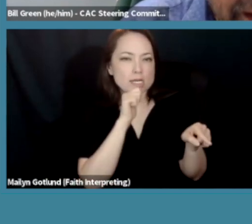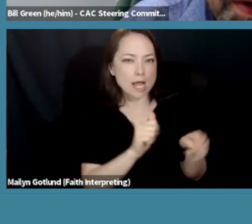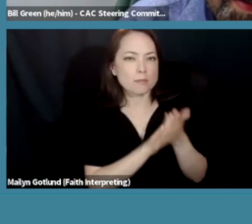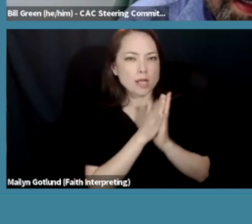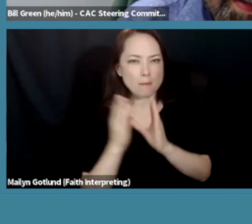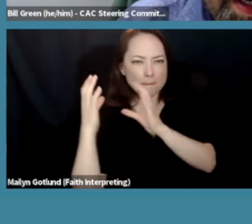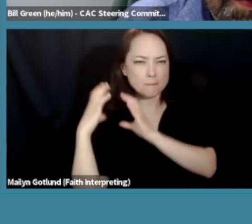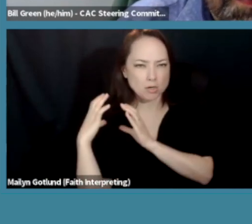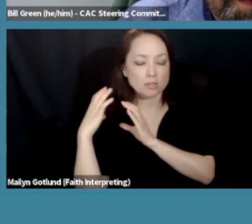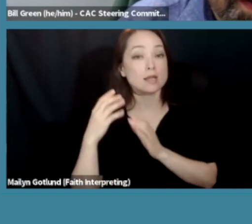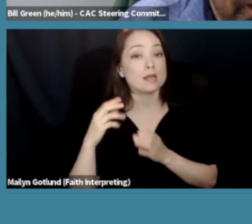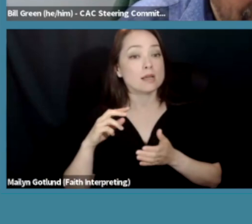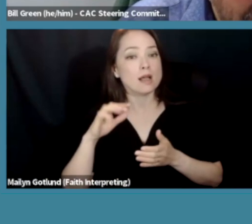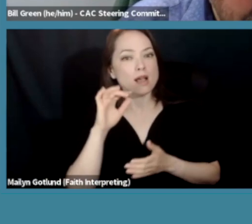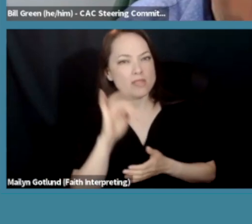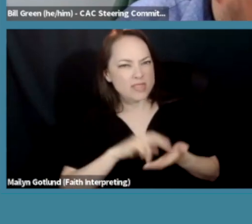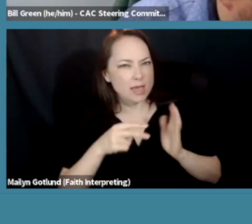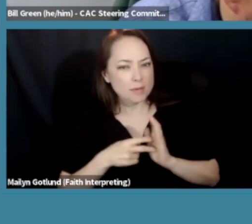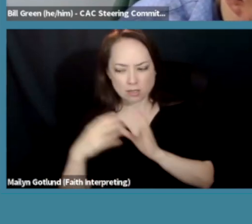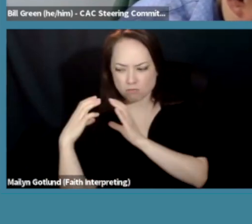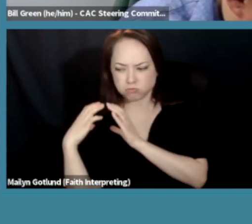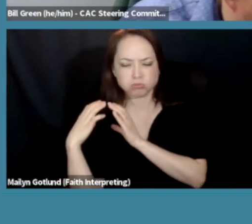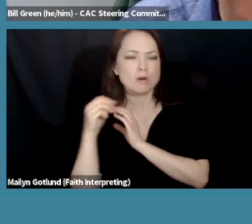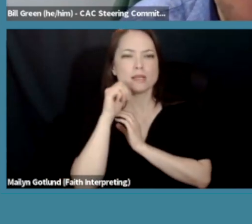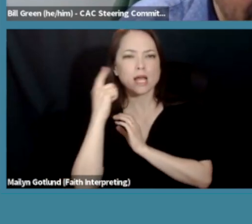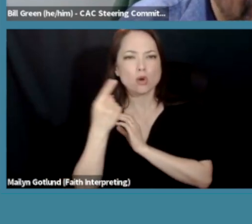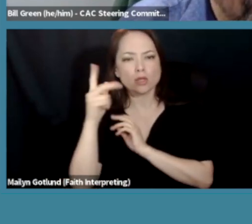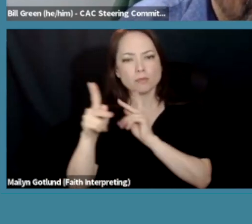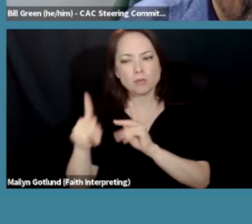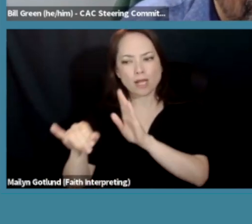And here the reference a burden not only to folks who identify as disabled,